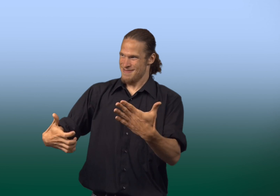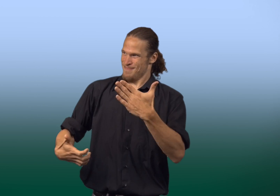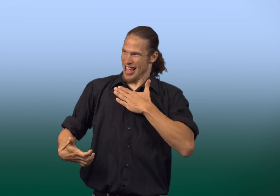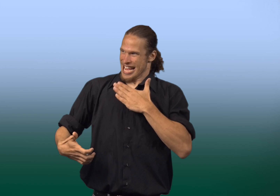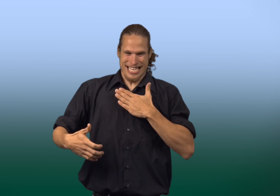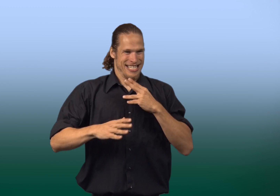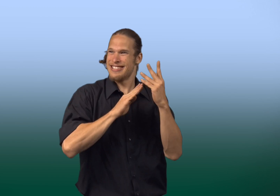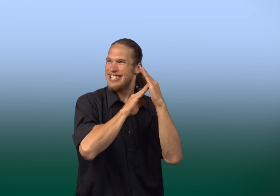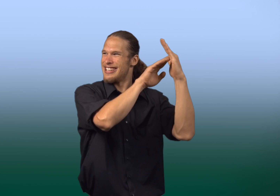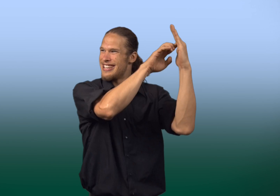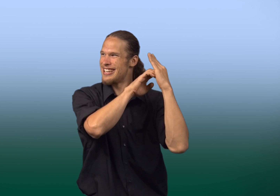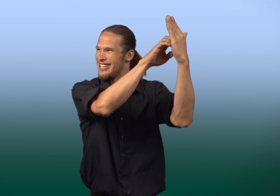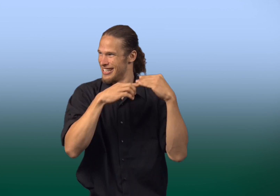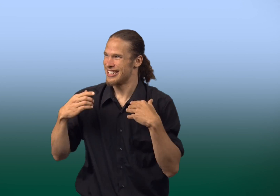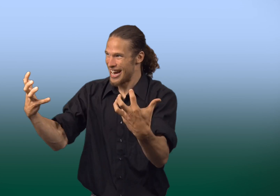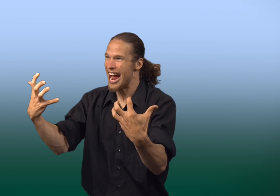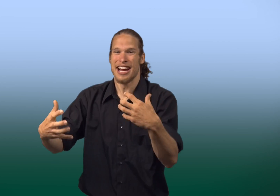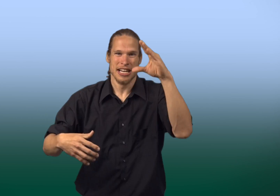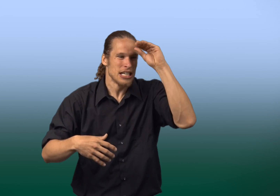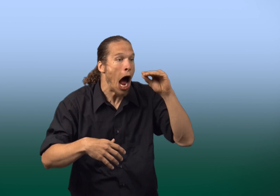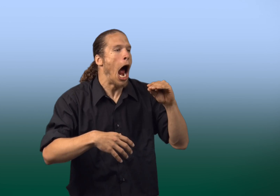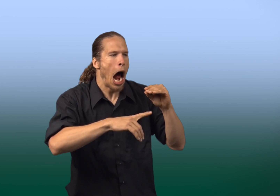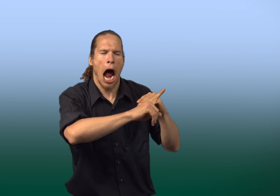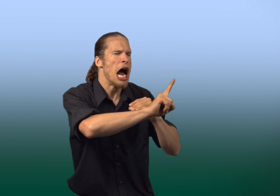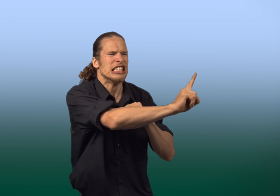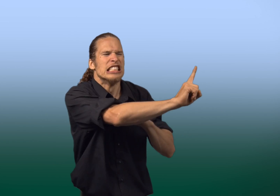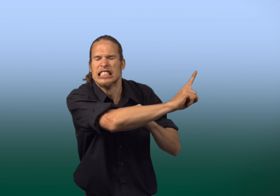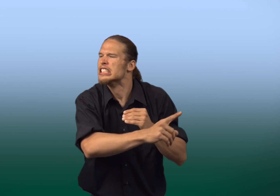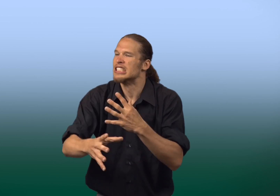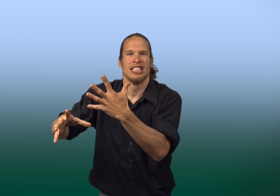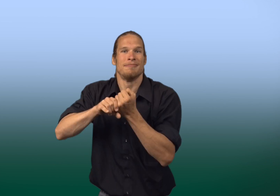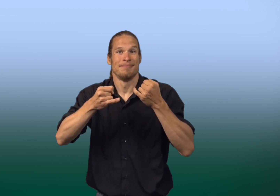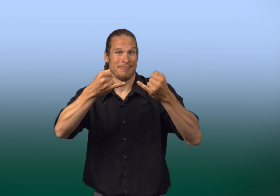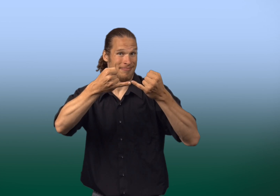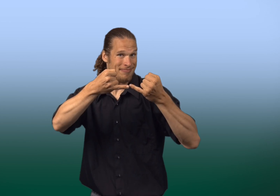And he said to the boy: Hey I want to build my own kite, and the boy said: Okay one second.